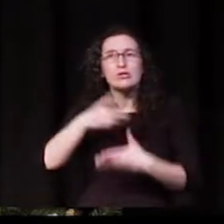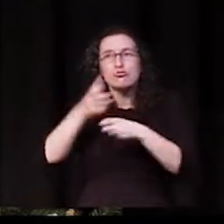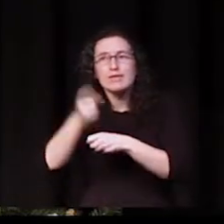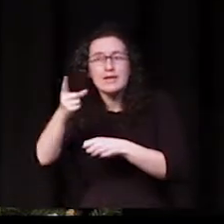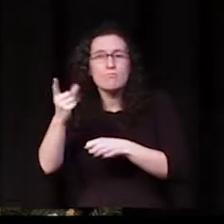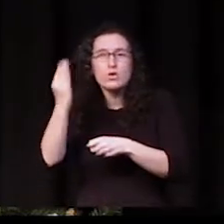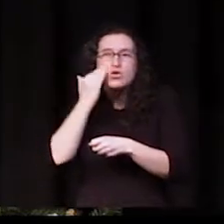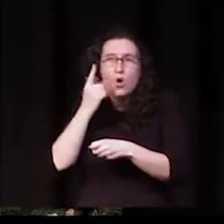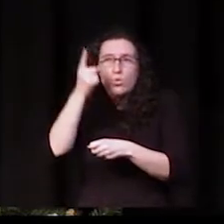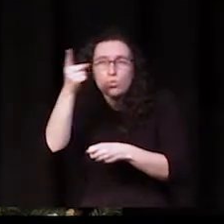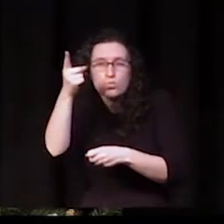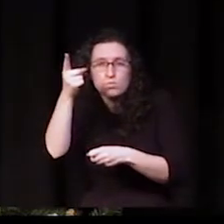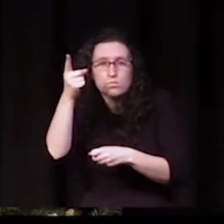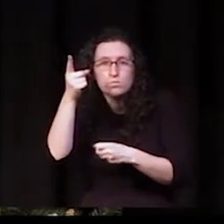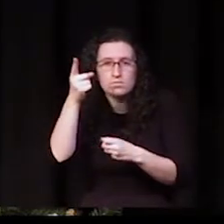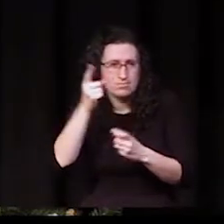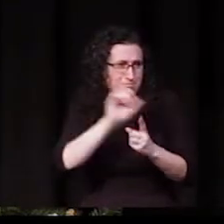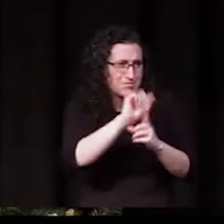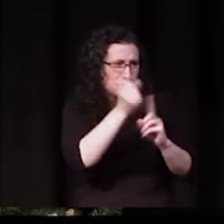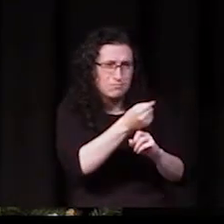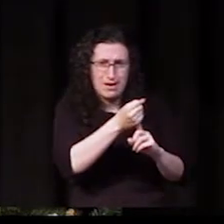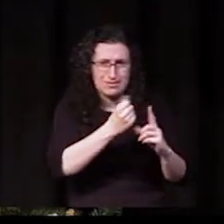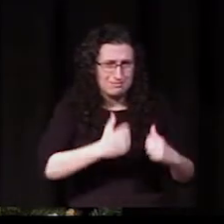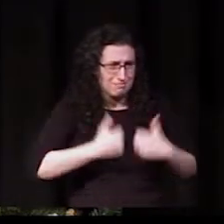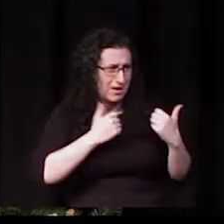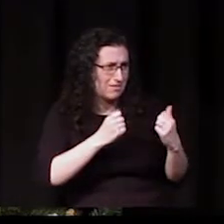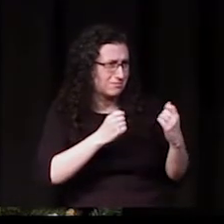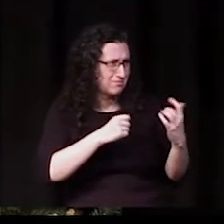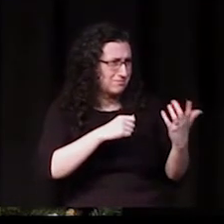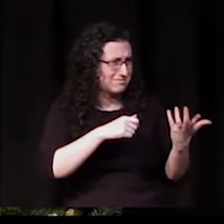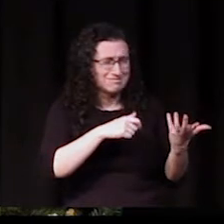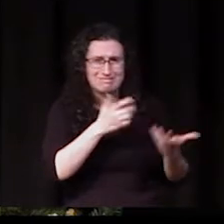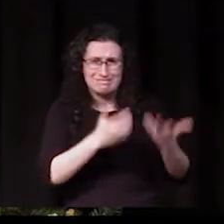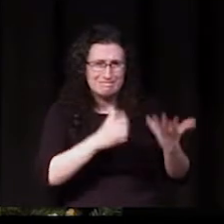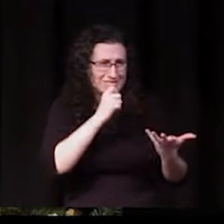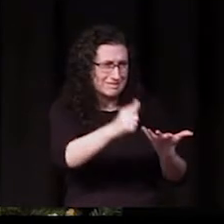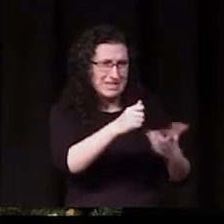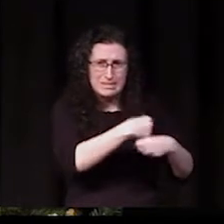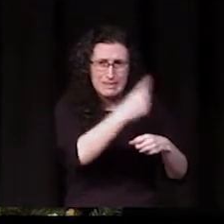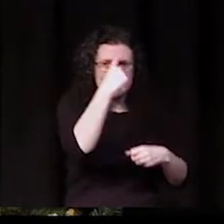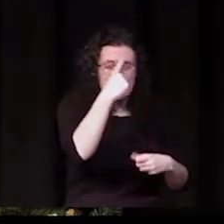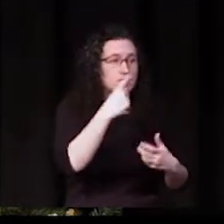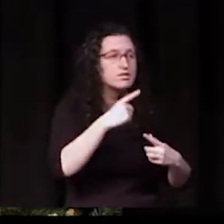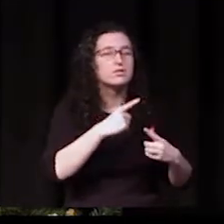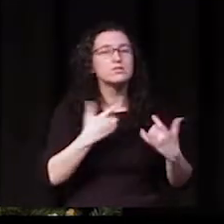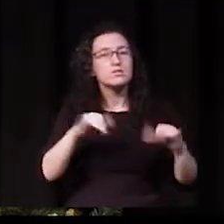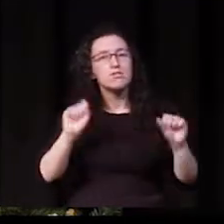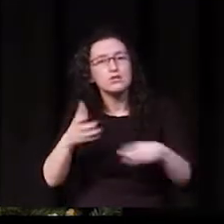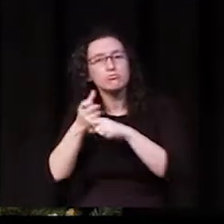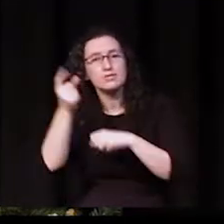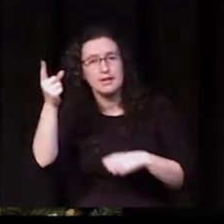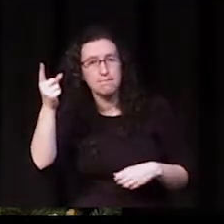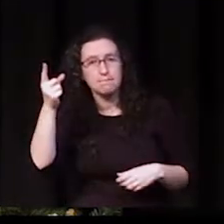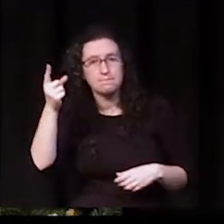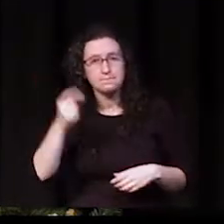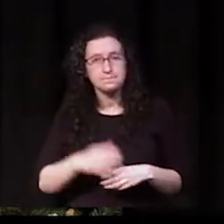even in the midst of what doesn't make sense to us. What would it look like to practice trust?